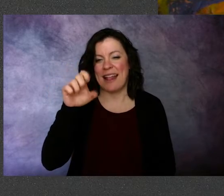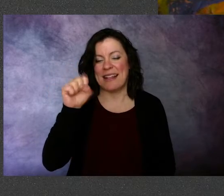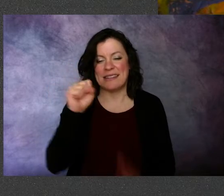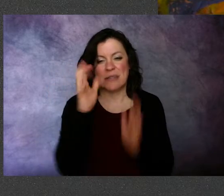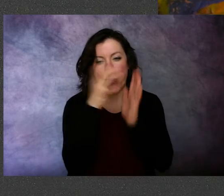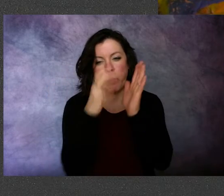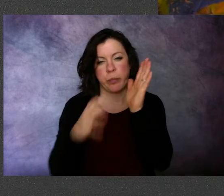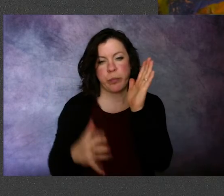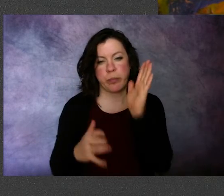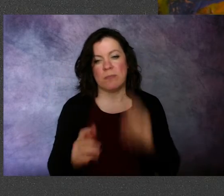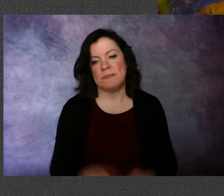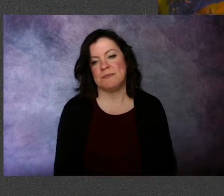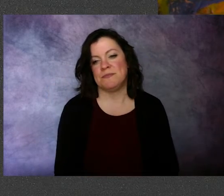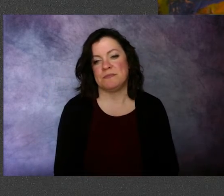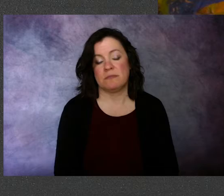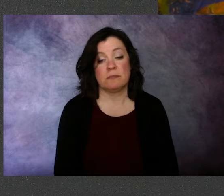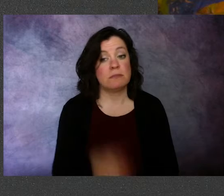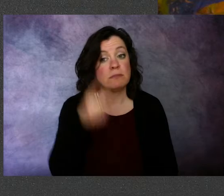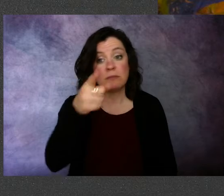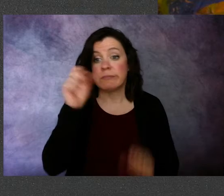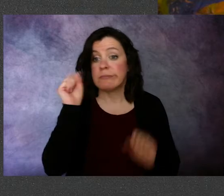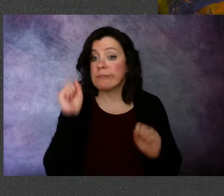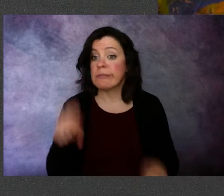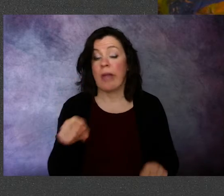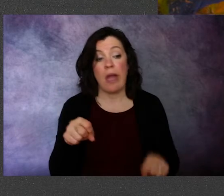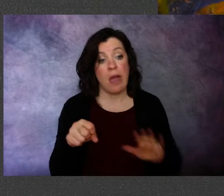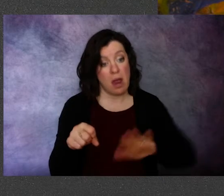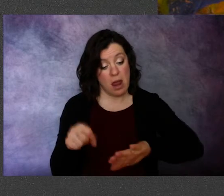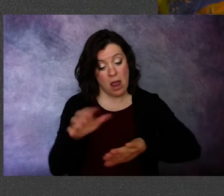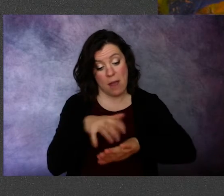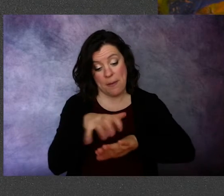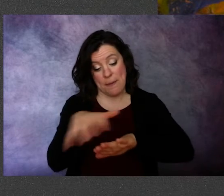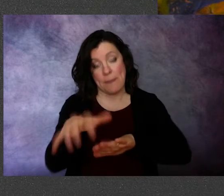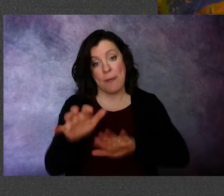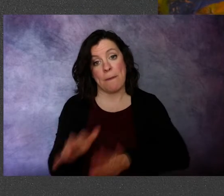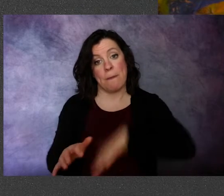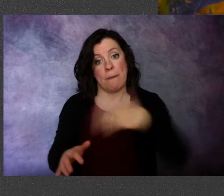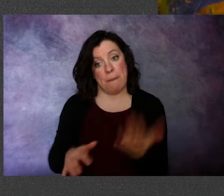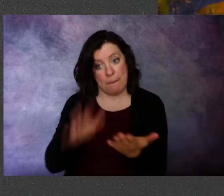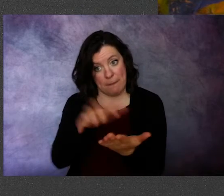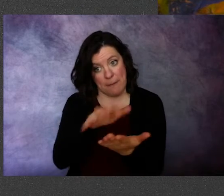whatever you do on one side, don't forget to do to the other side, because remember, our sculpture,